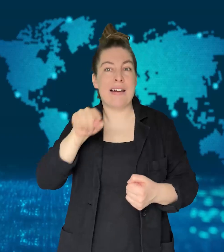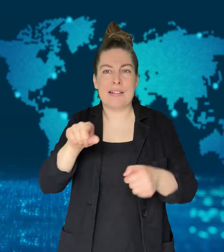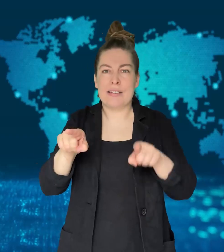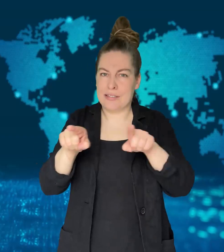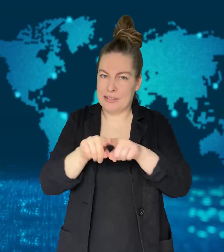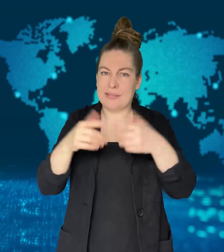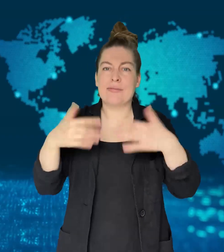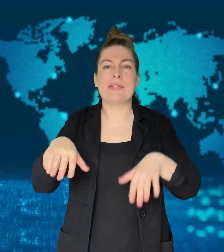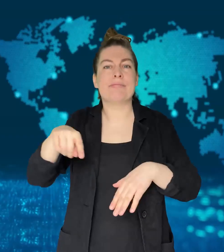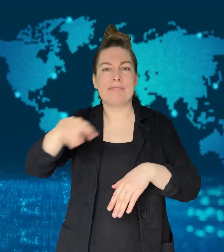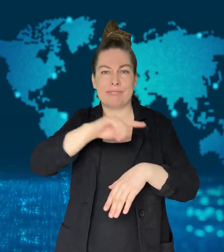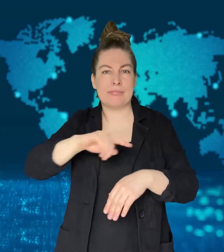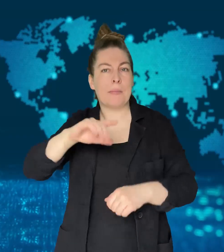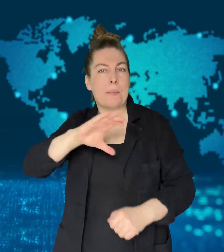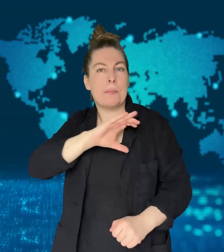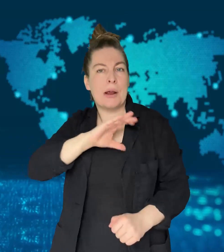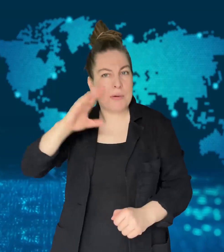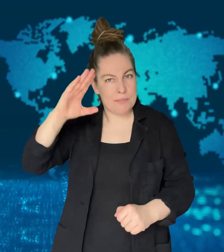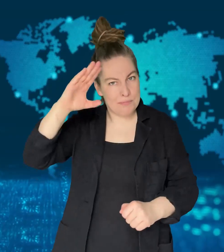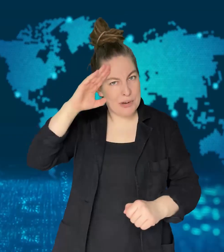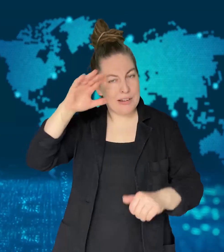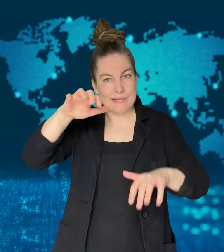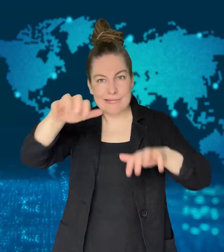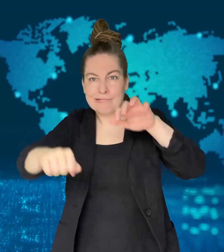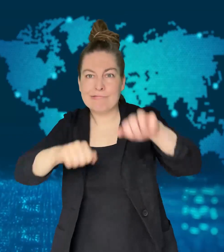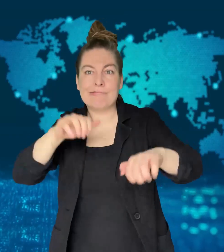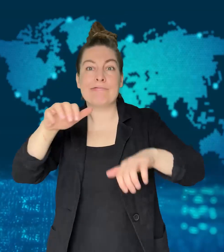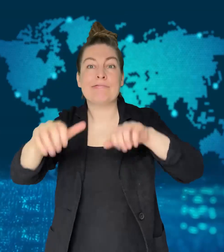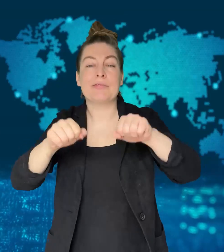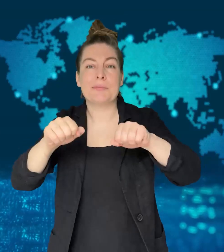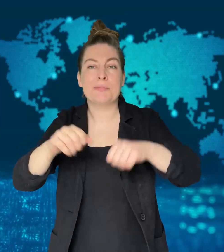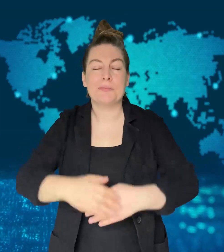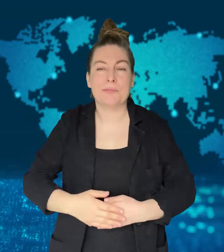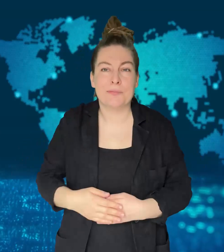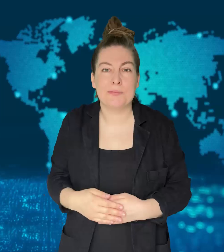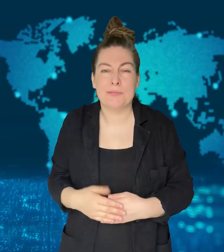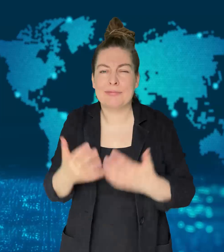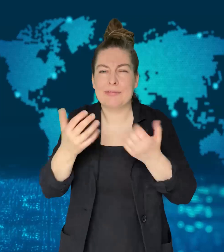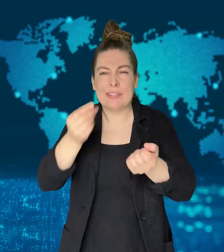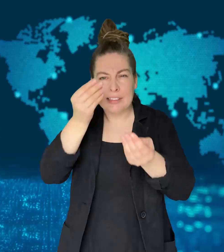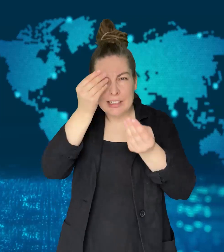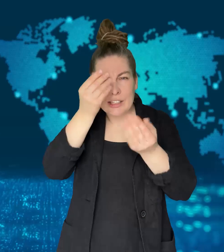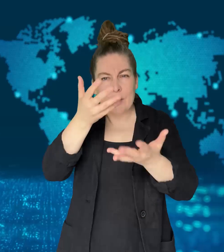Force was used in Turkiye's capital, Ankara.